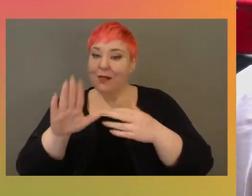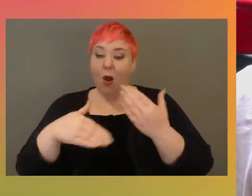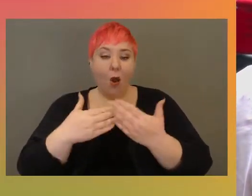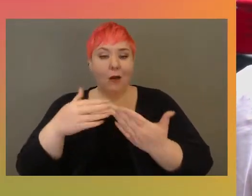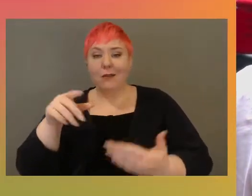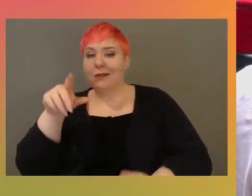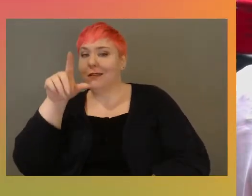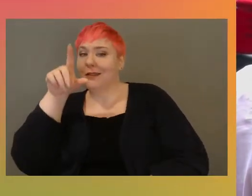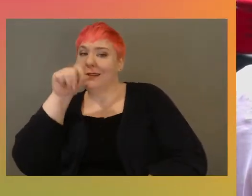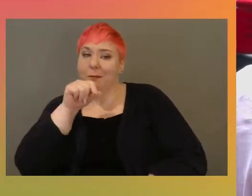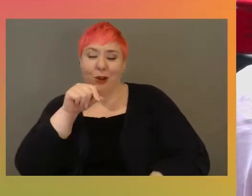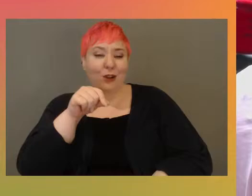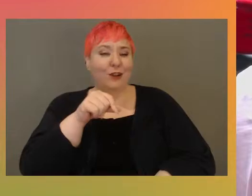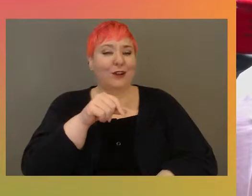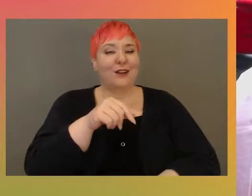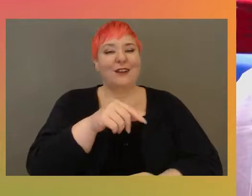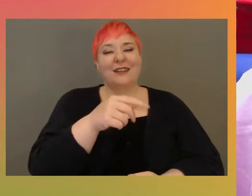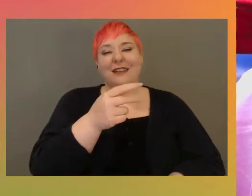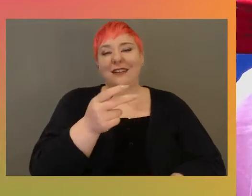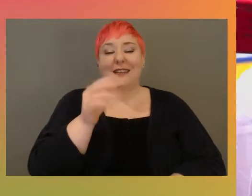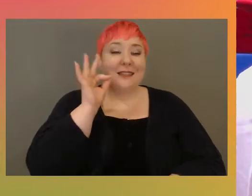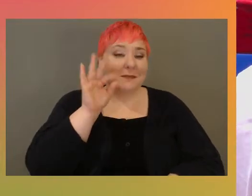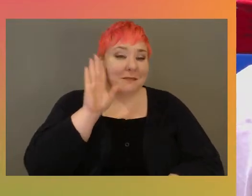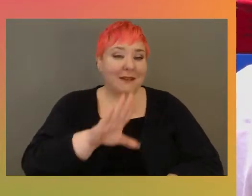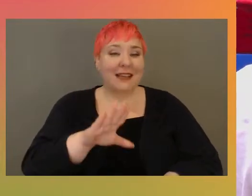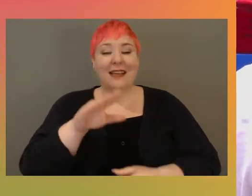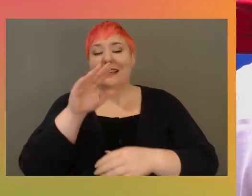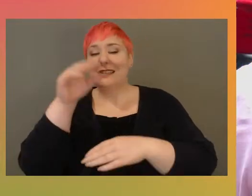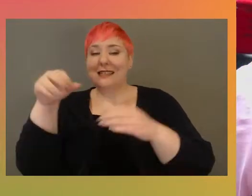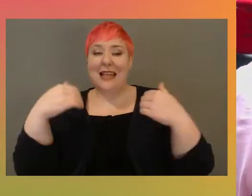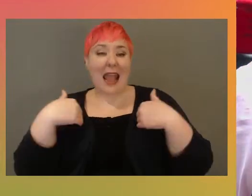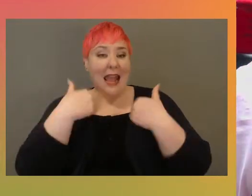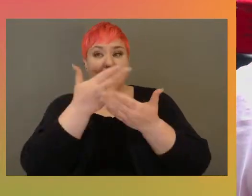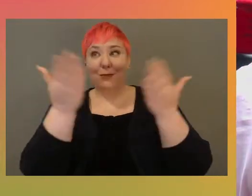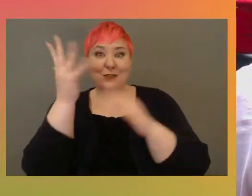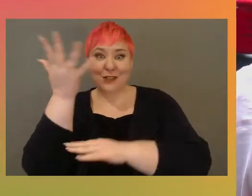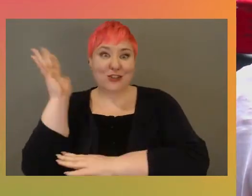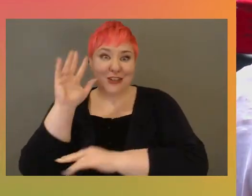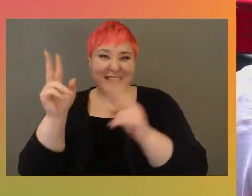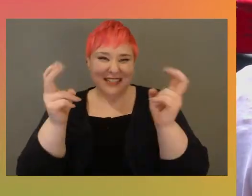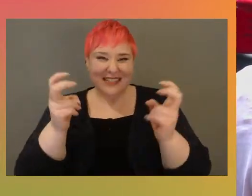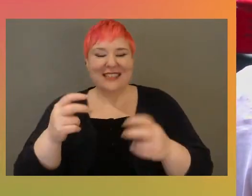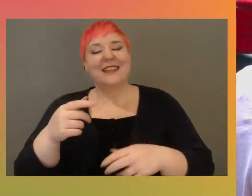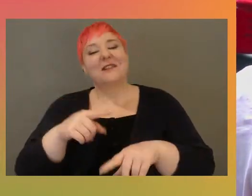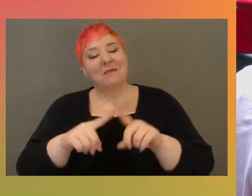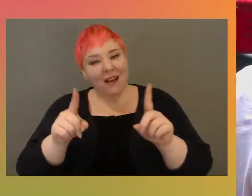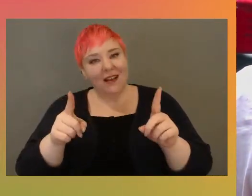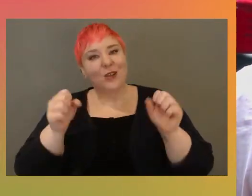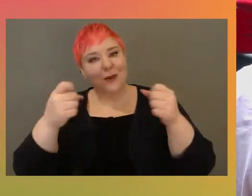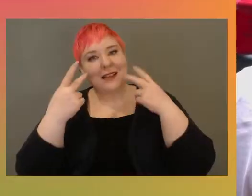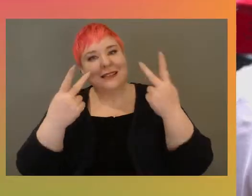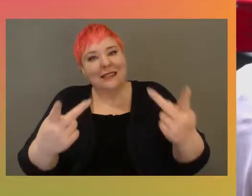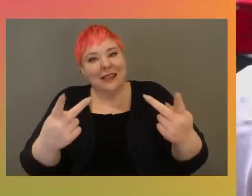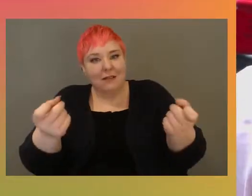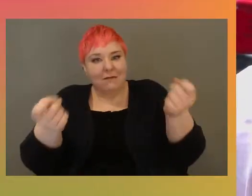US. DON'T YOU UNDERSTAND?